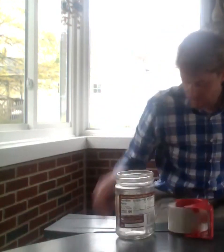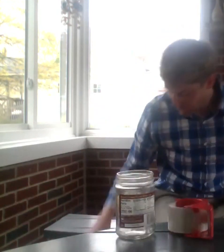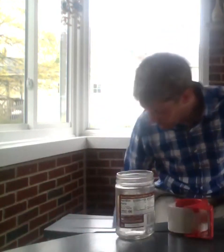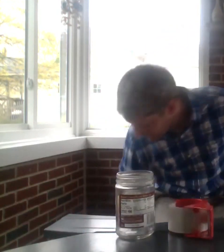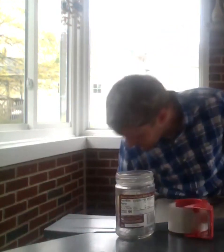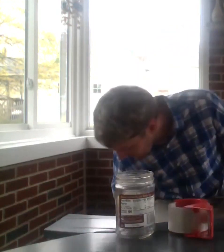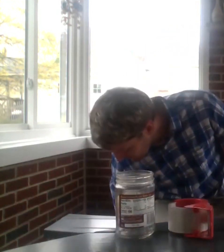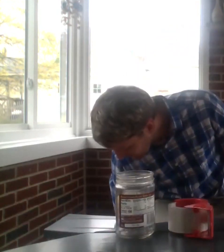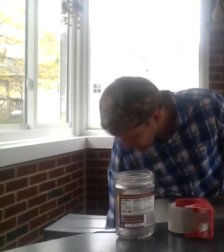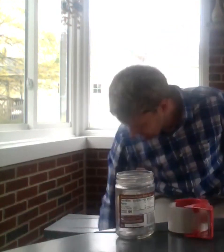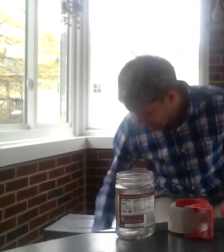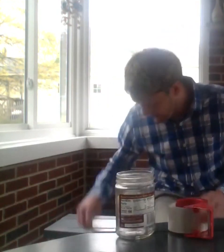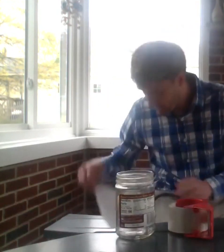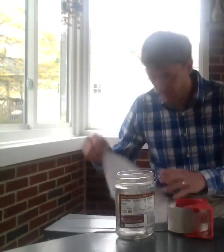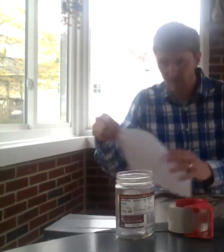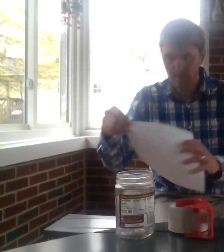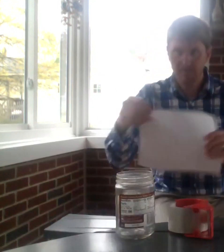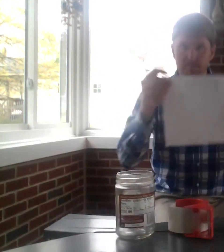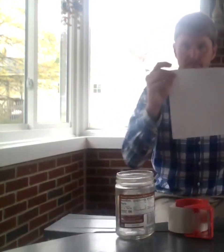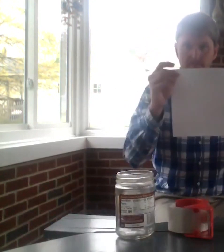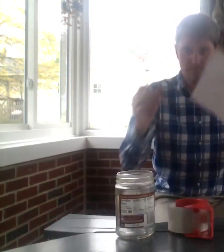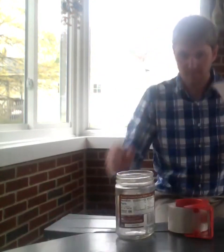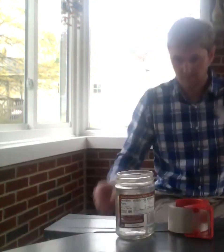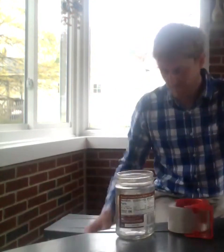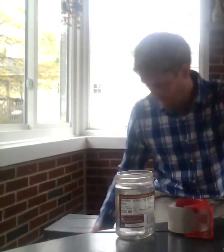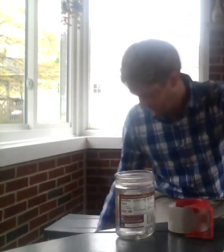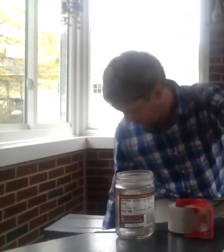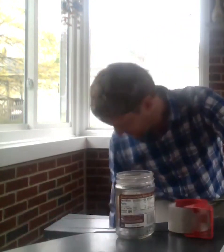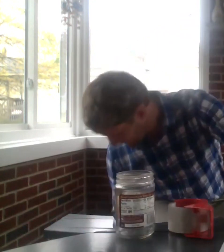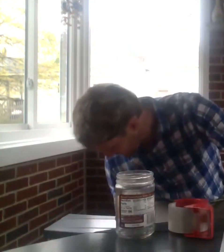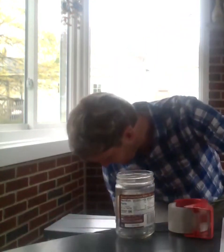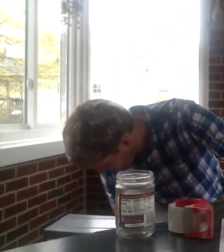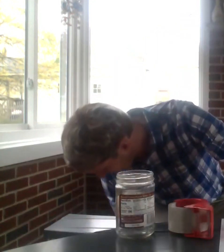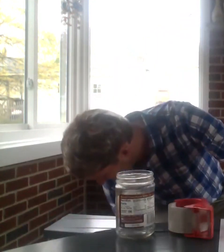Another pair of scissors again. Make sure you have an adult with you to help you. Can I do it?